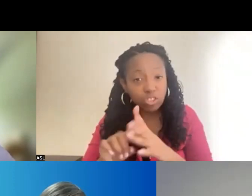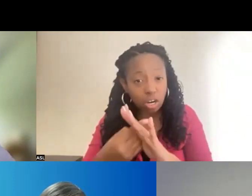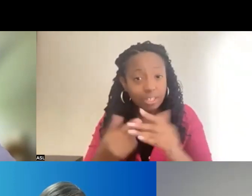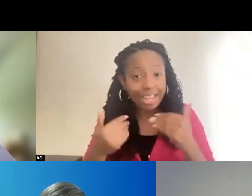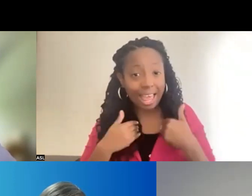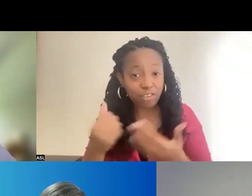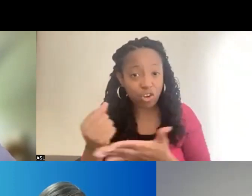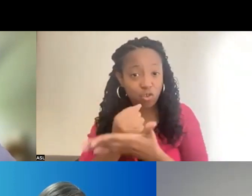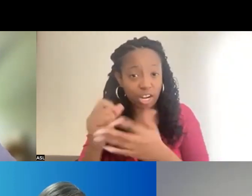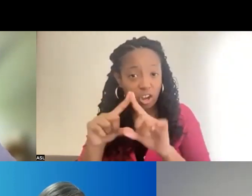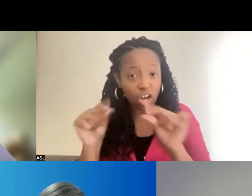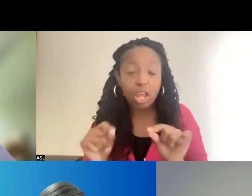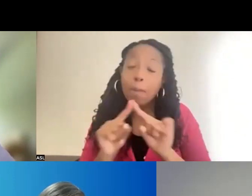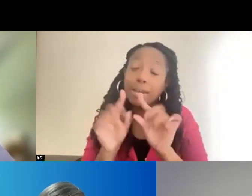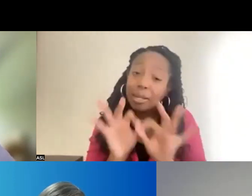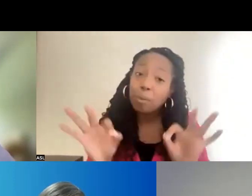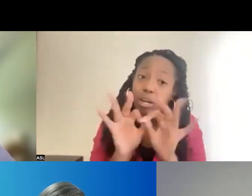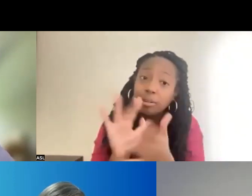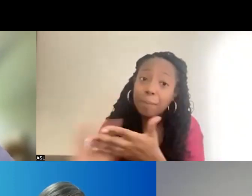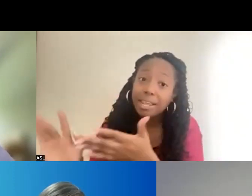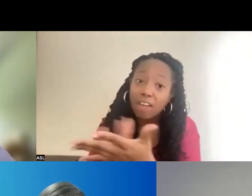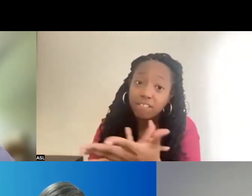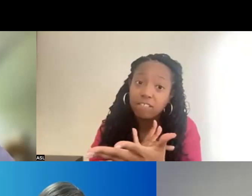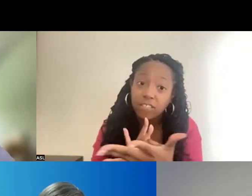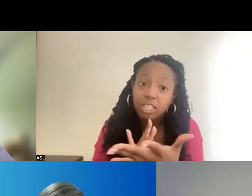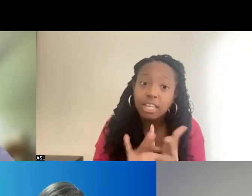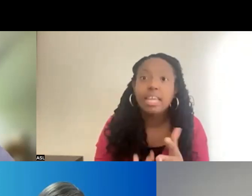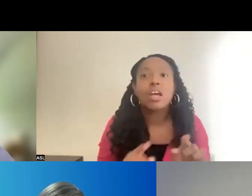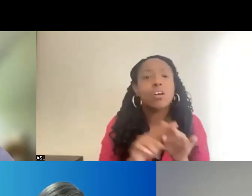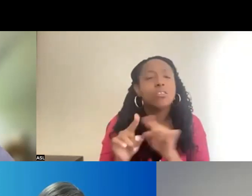a way to find that good credit card that gives you points and resources but that becomes your